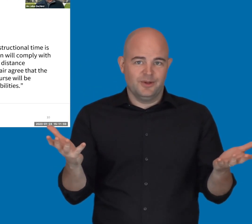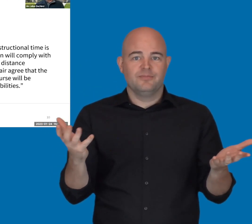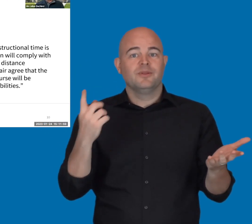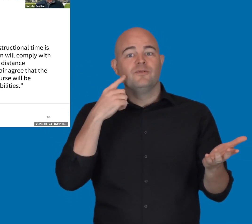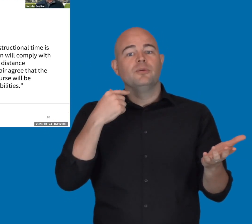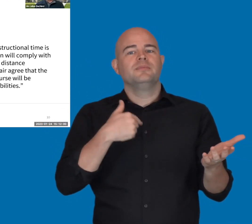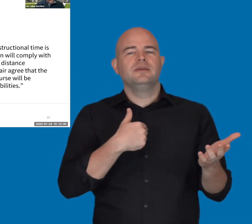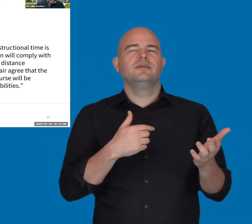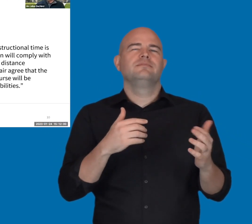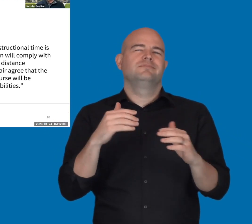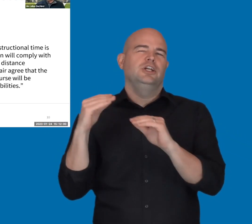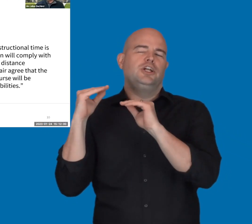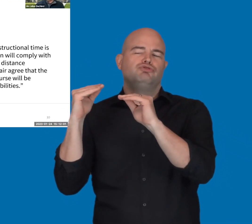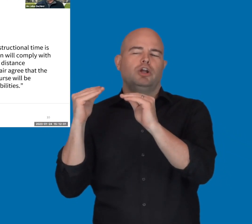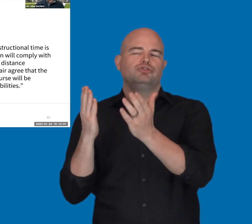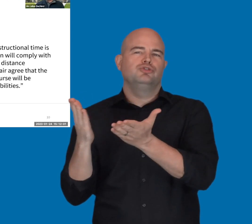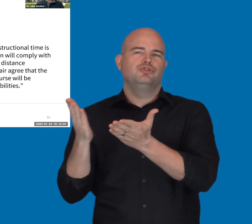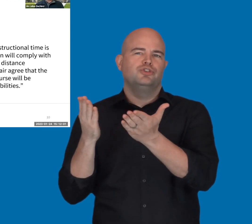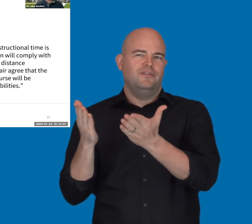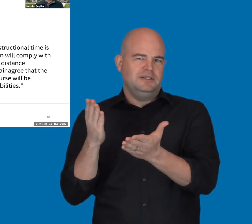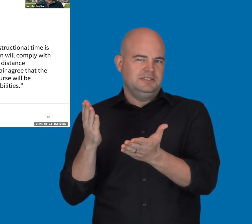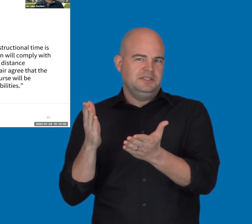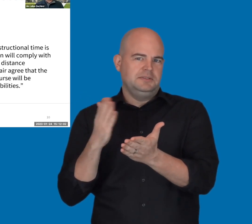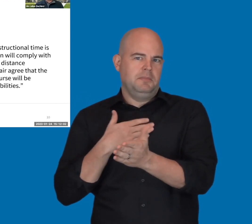from around the system, very cool to see you here.